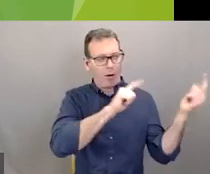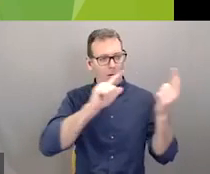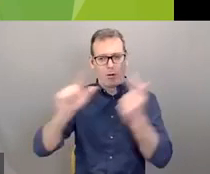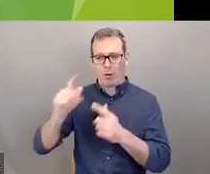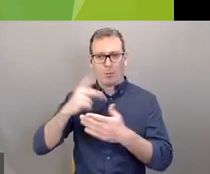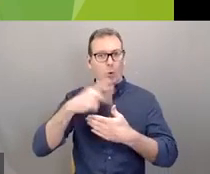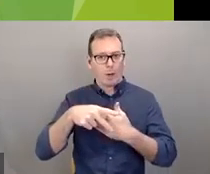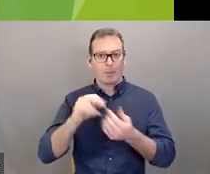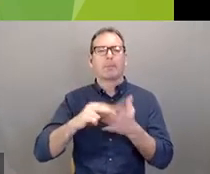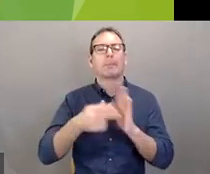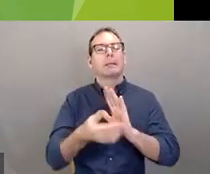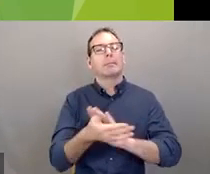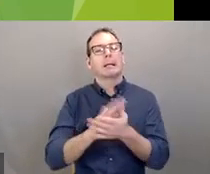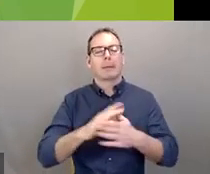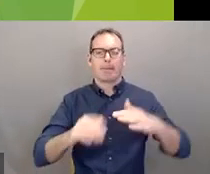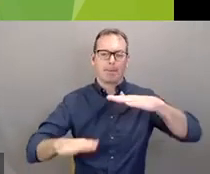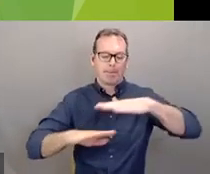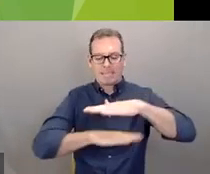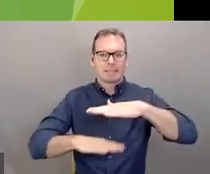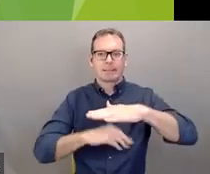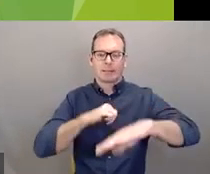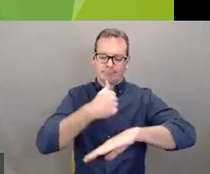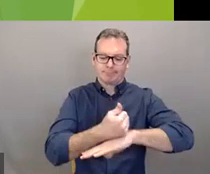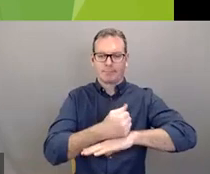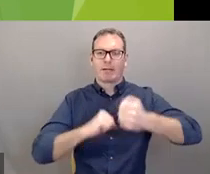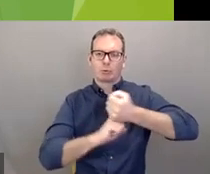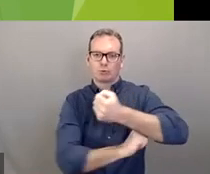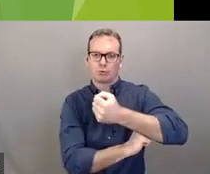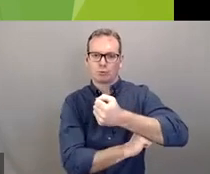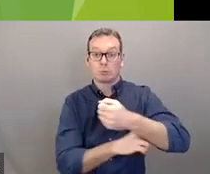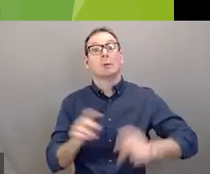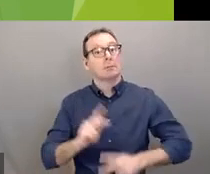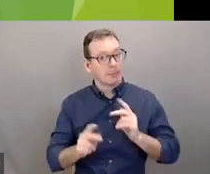on the disruption of personal development made by disabilities this will assist with navigation